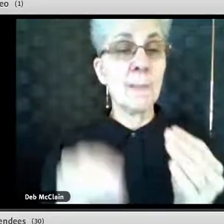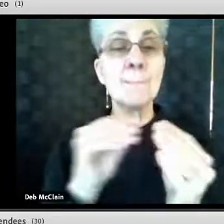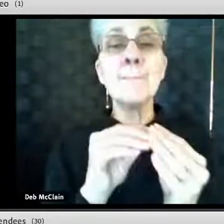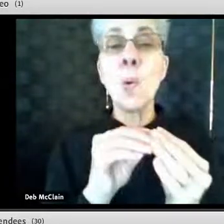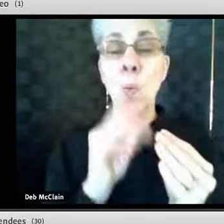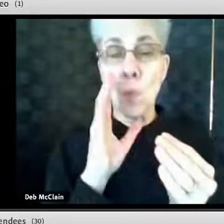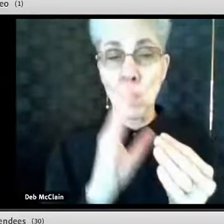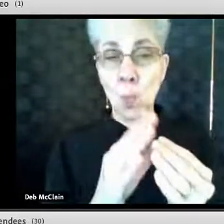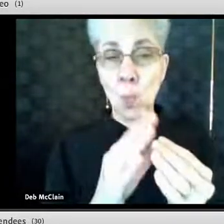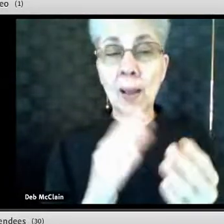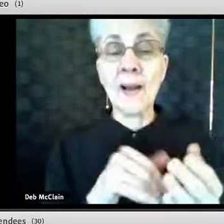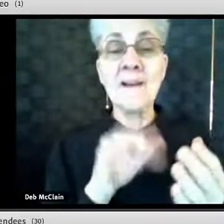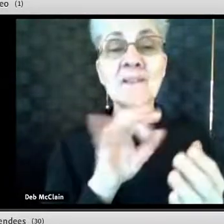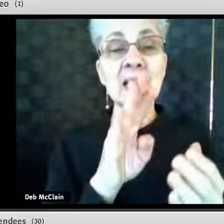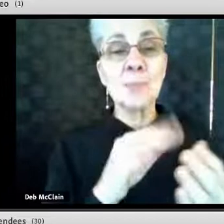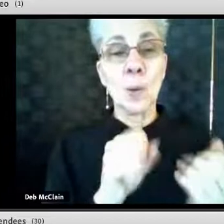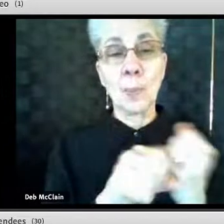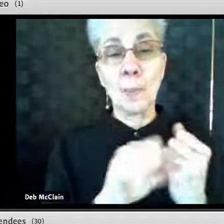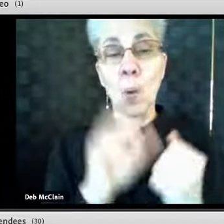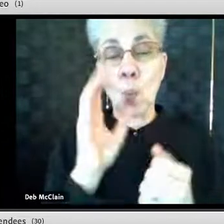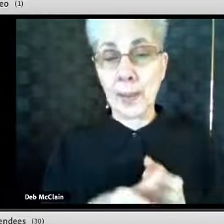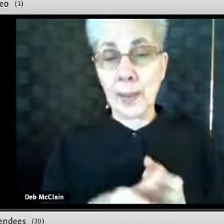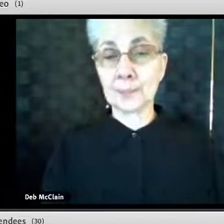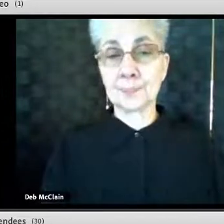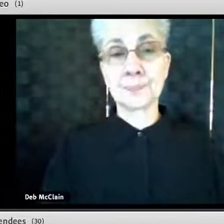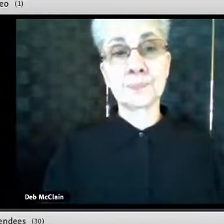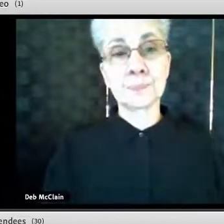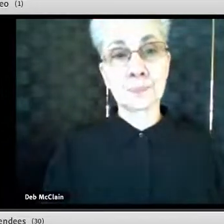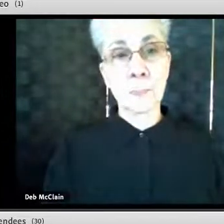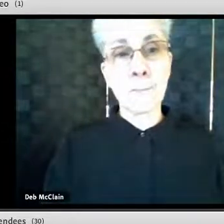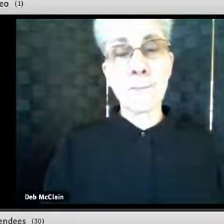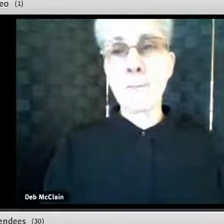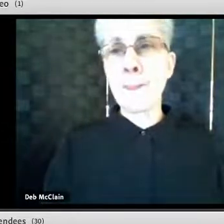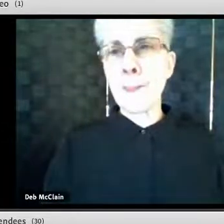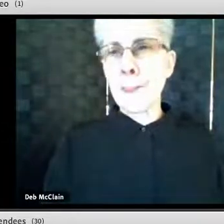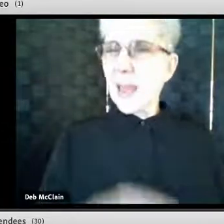the more Facebook is going to promote you.